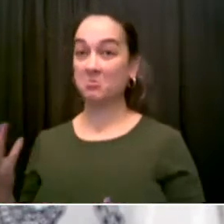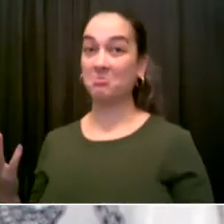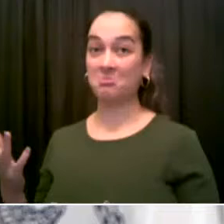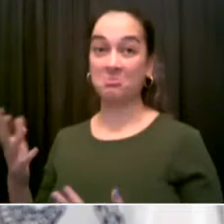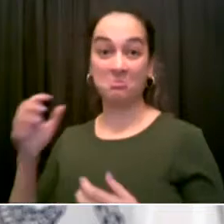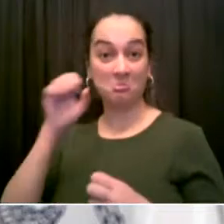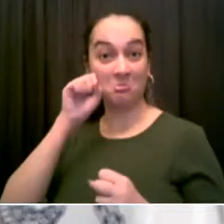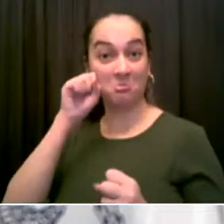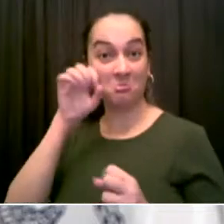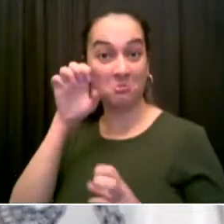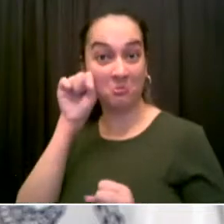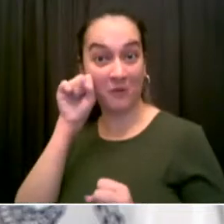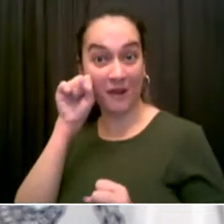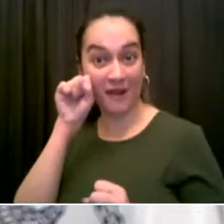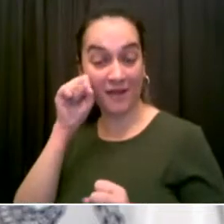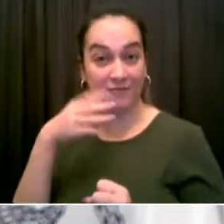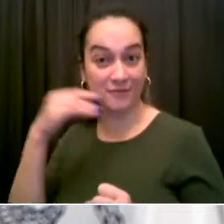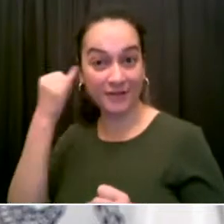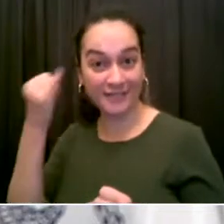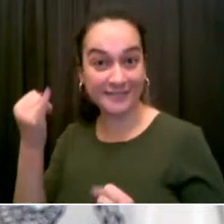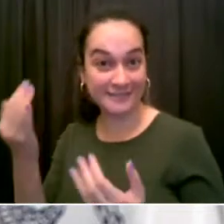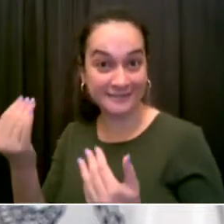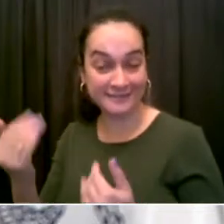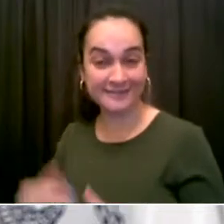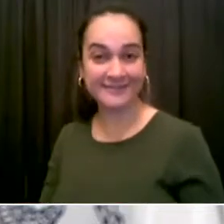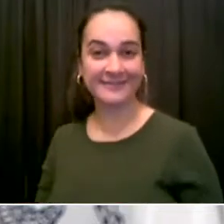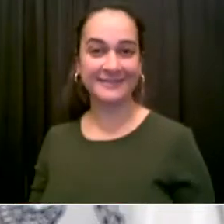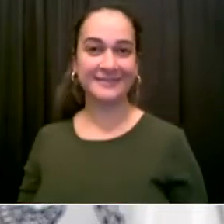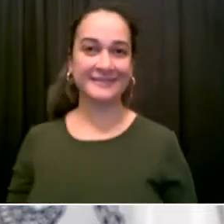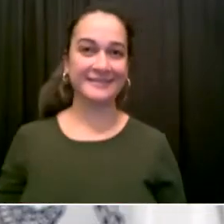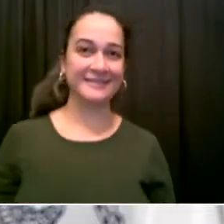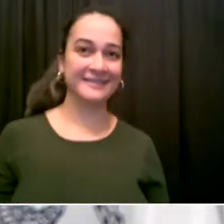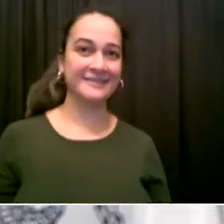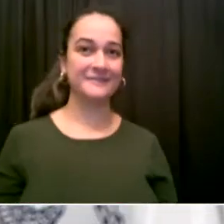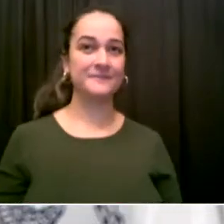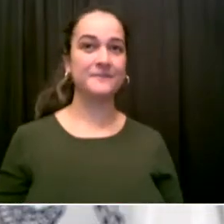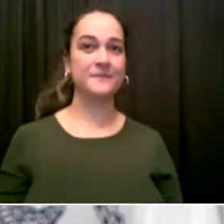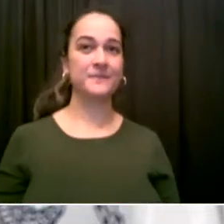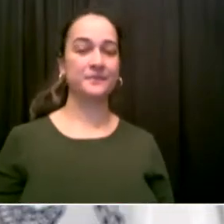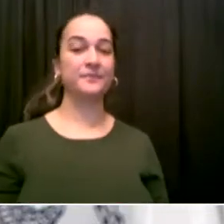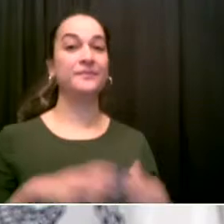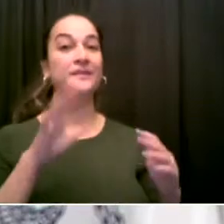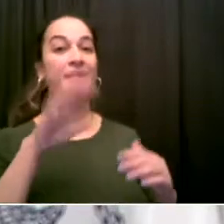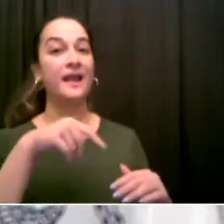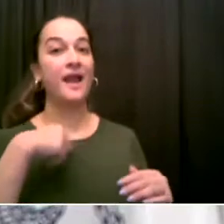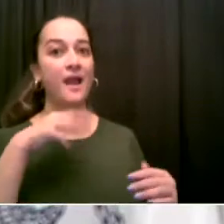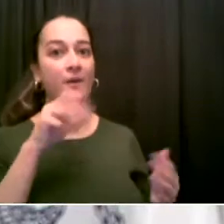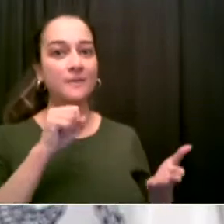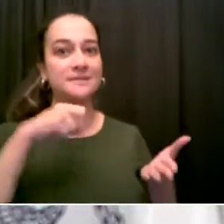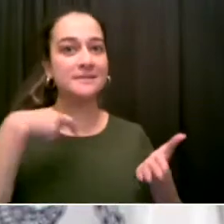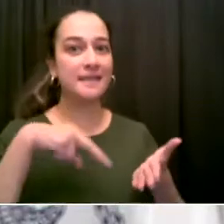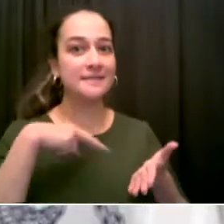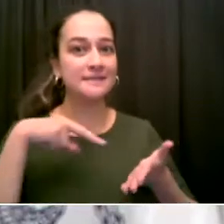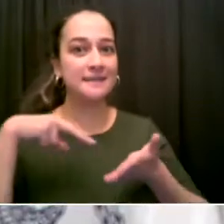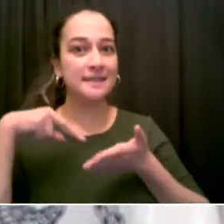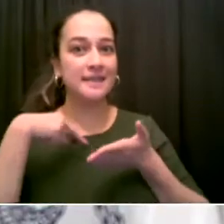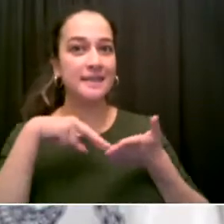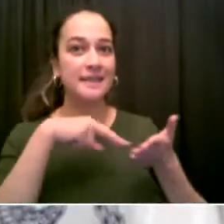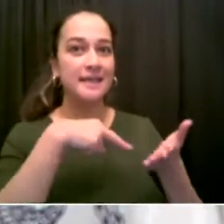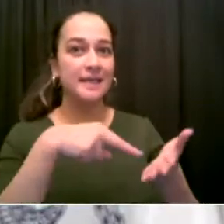WHAT ECXATLY WERE YOU DOING AT STUD IO54? TLLE US MORE. I WAS DANCING